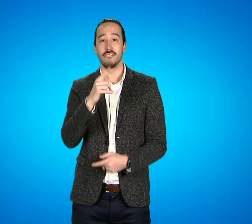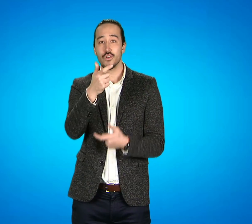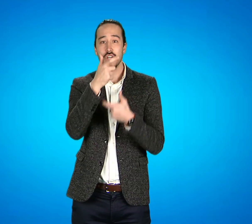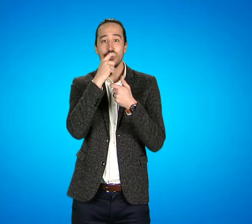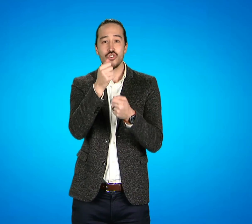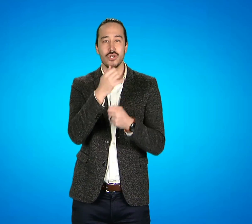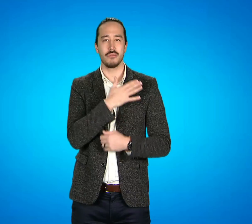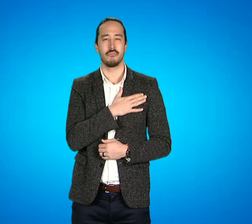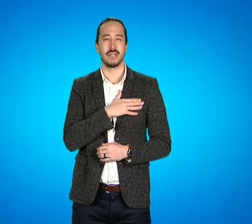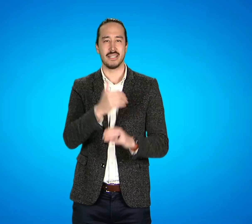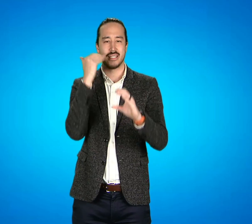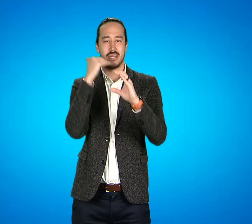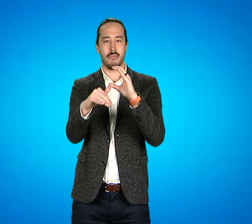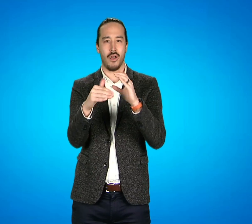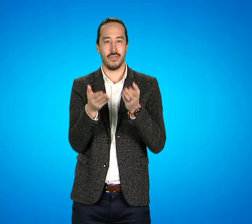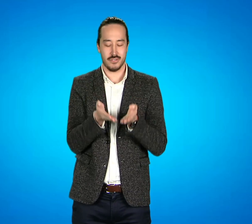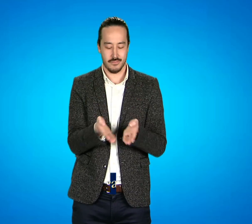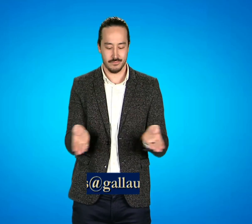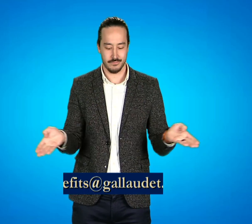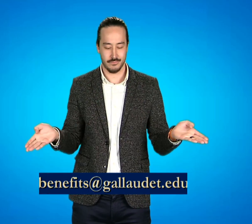If interested, please send us an email.